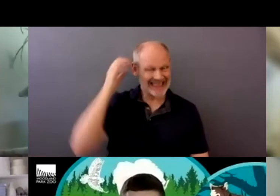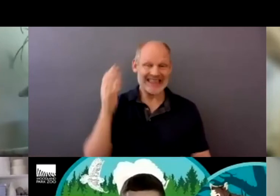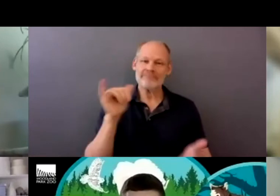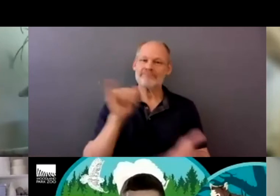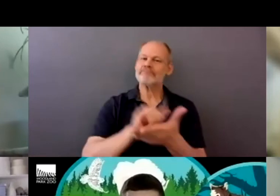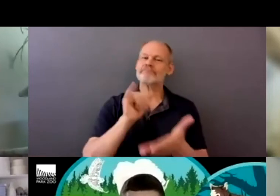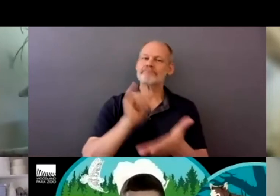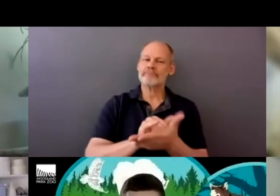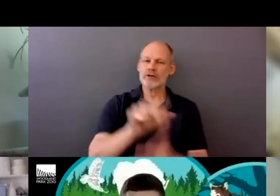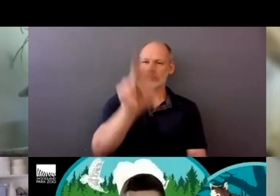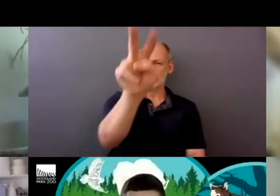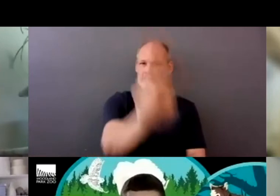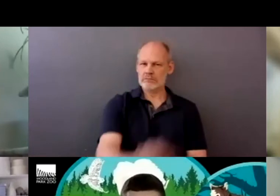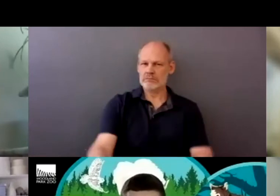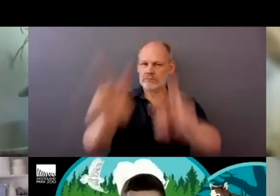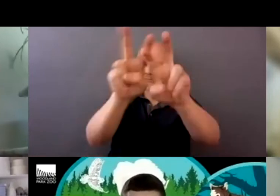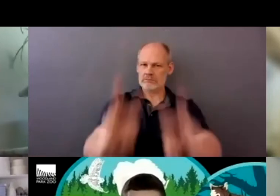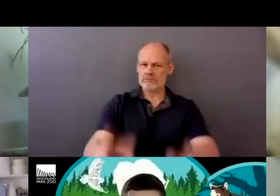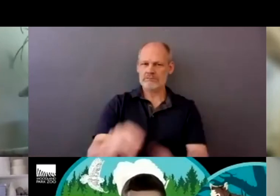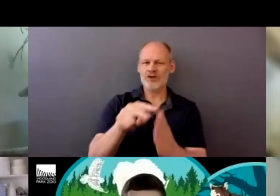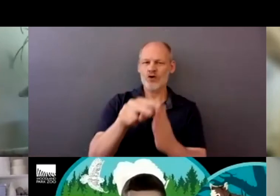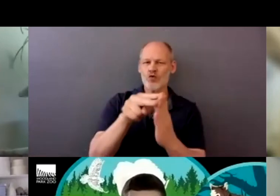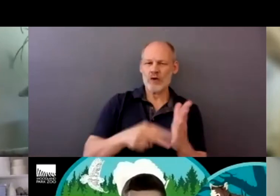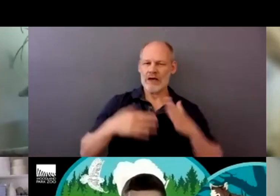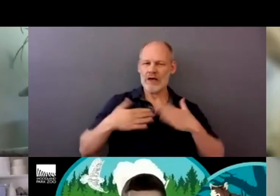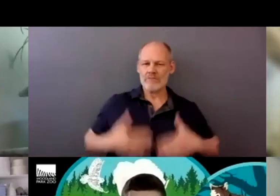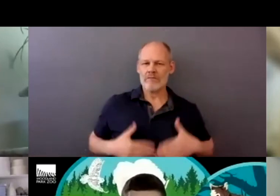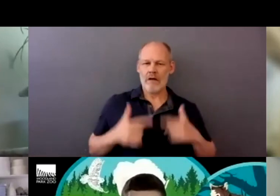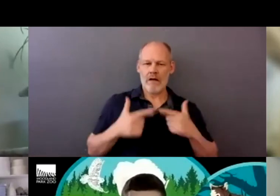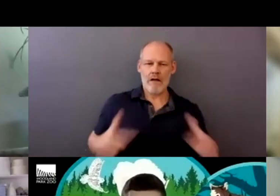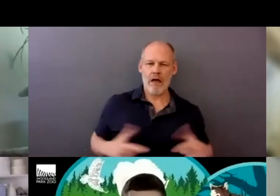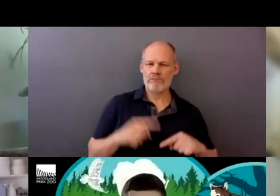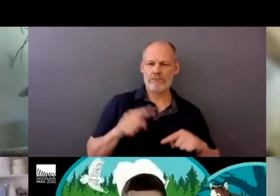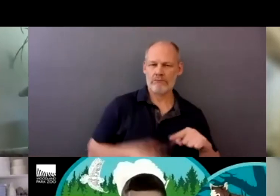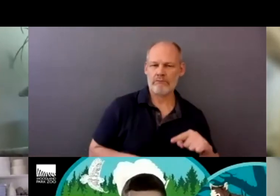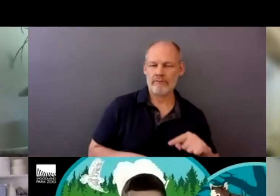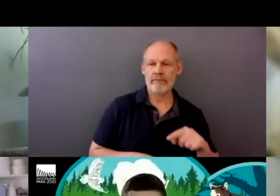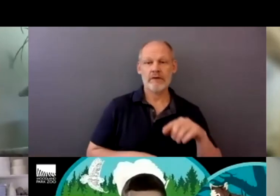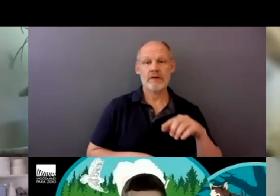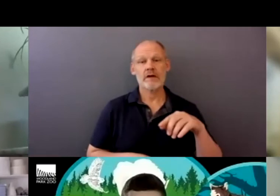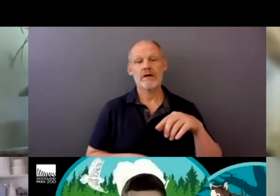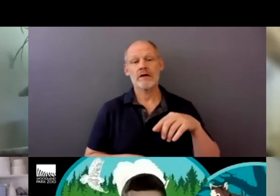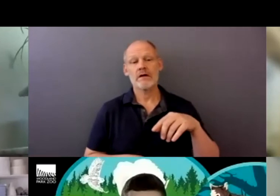feel more accessible to folks. And I think it's an example of curb effect;